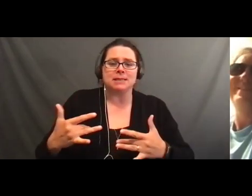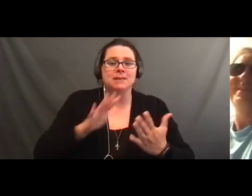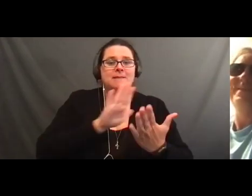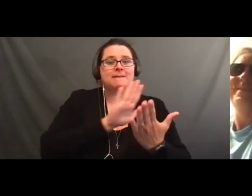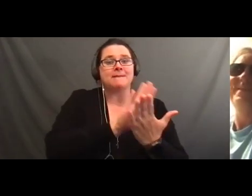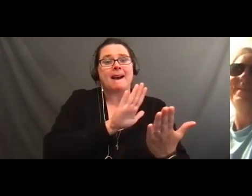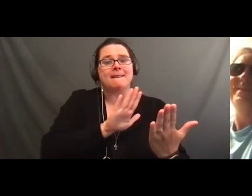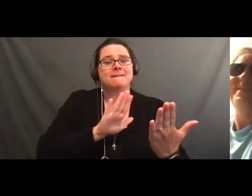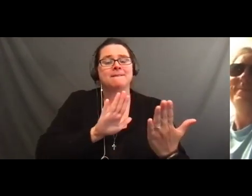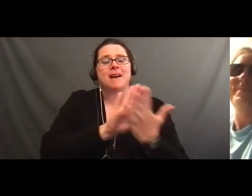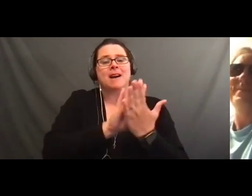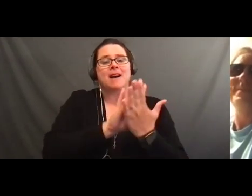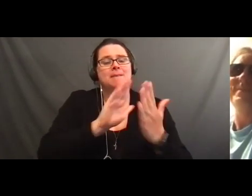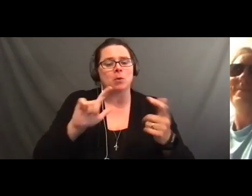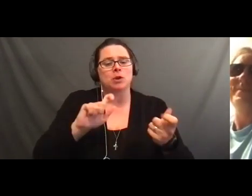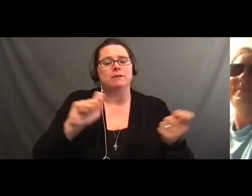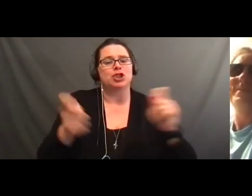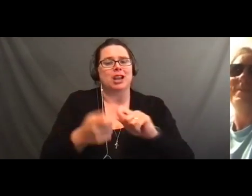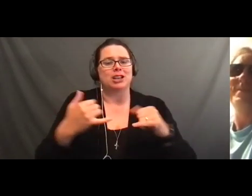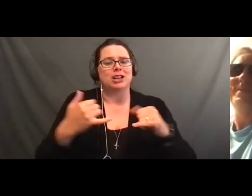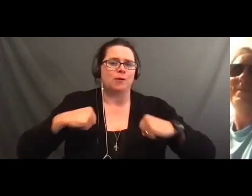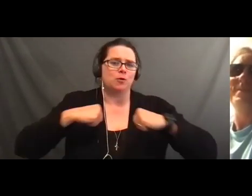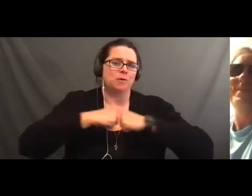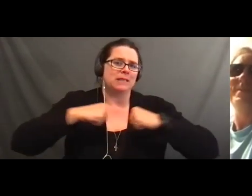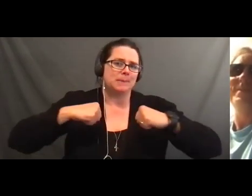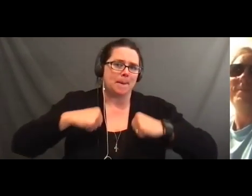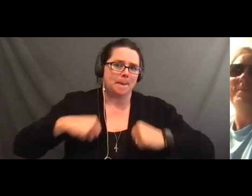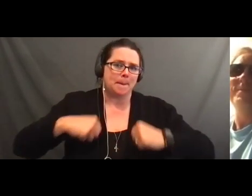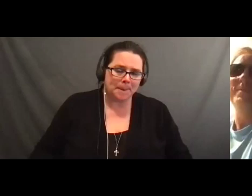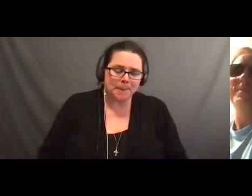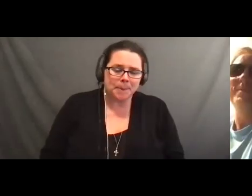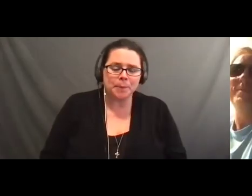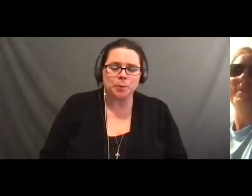But fist bump is what we've gone to.